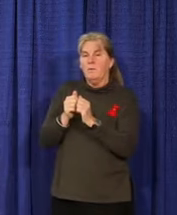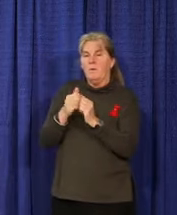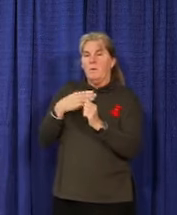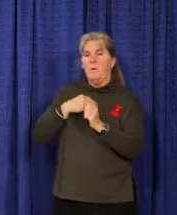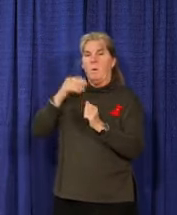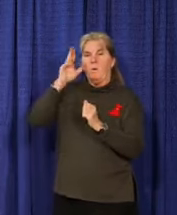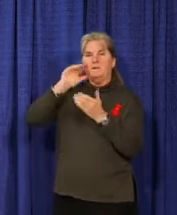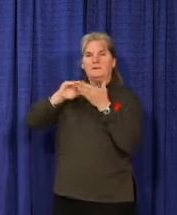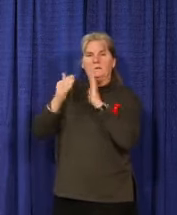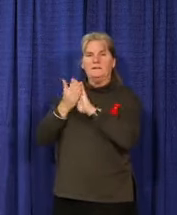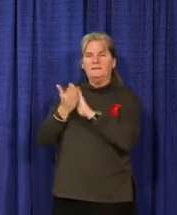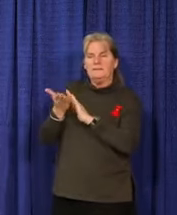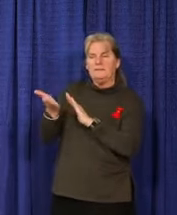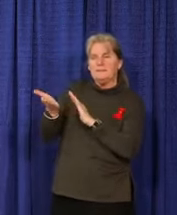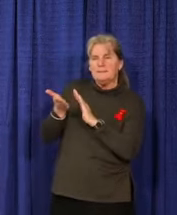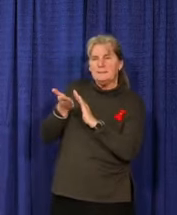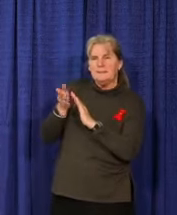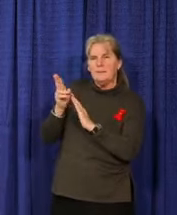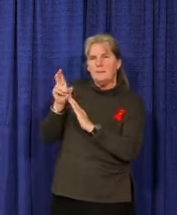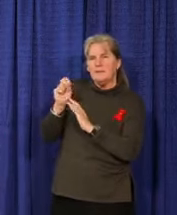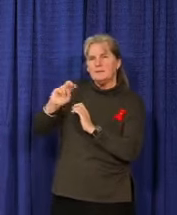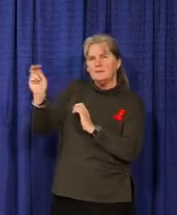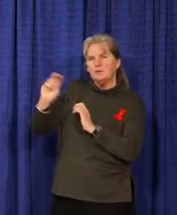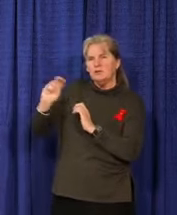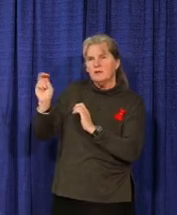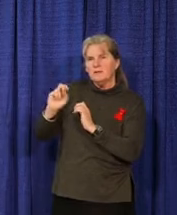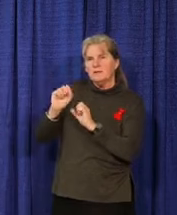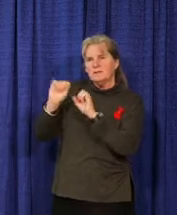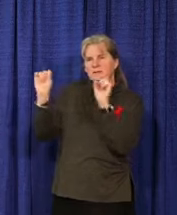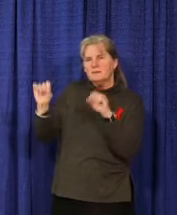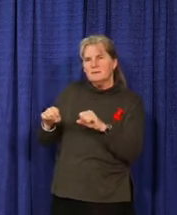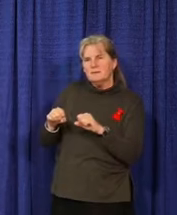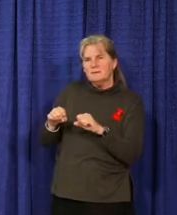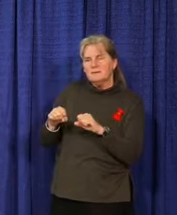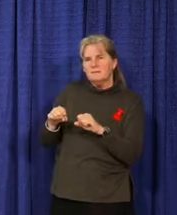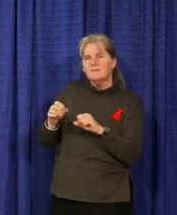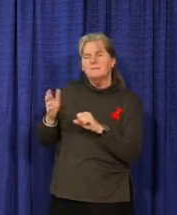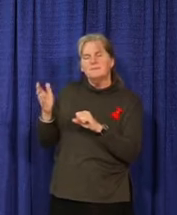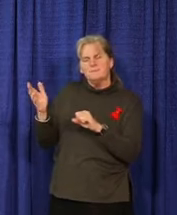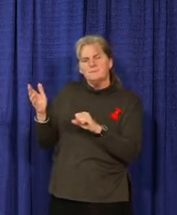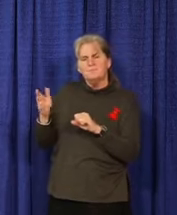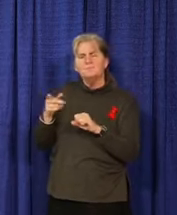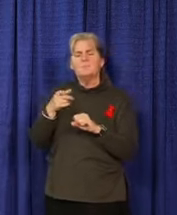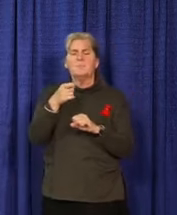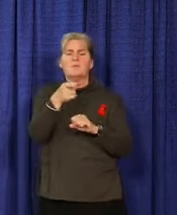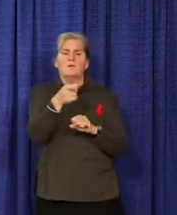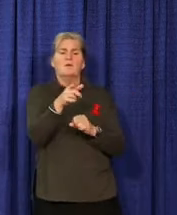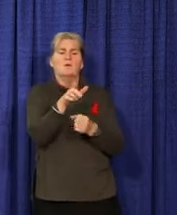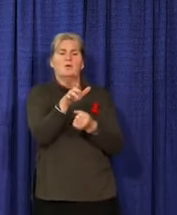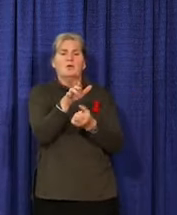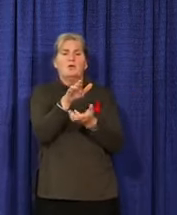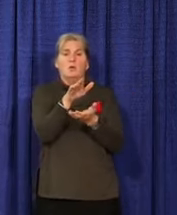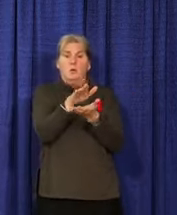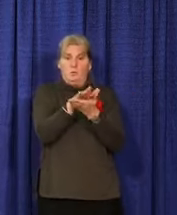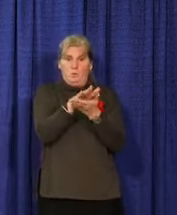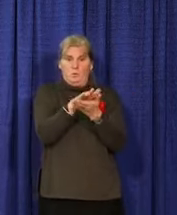We expect that while -- those numbers, as I said with the glasses, they are all settling